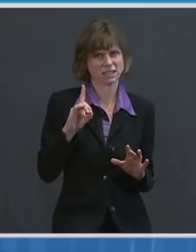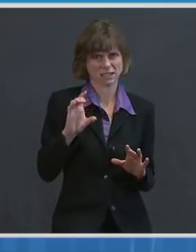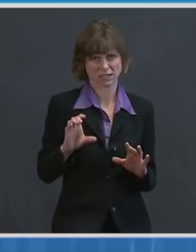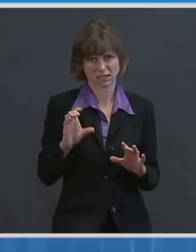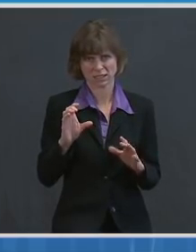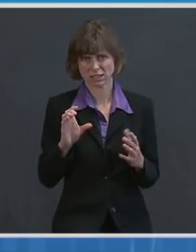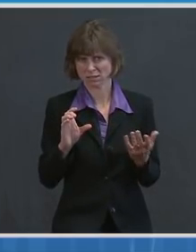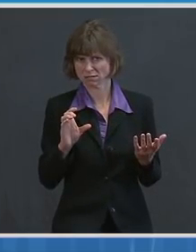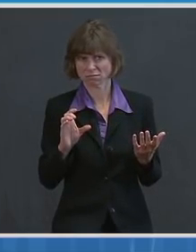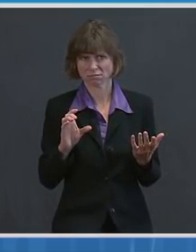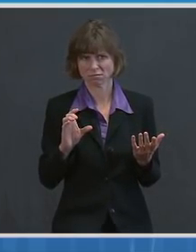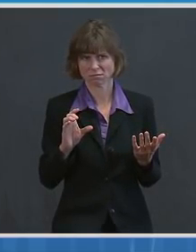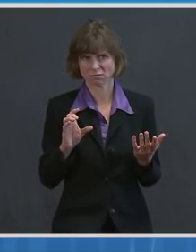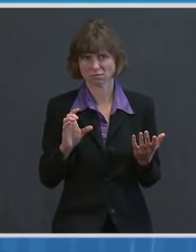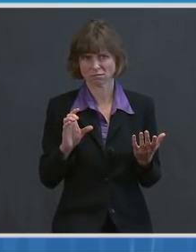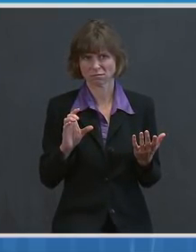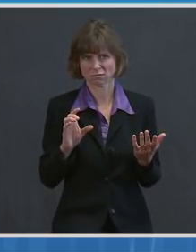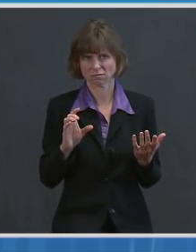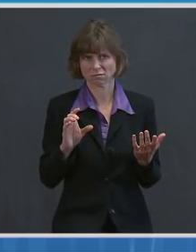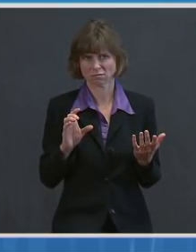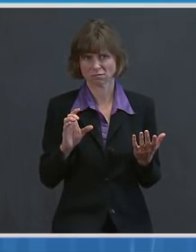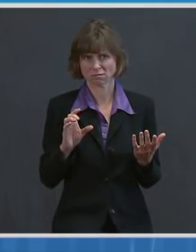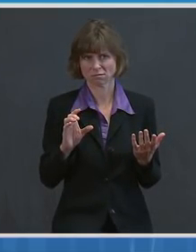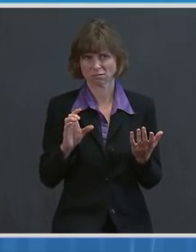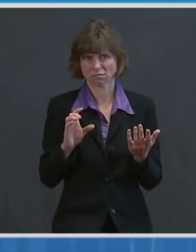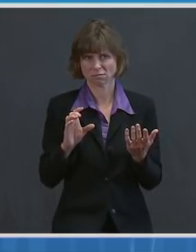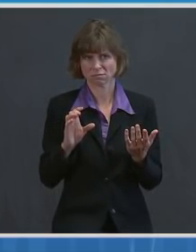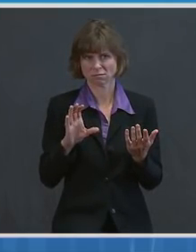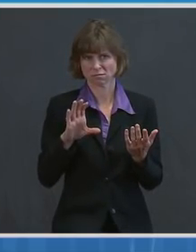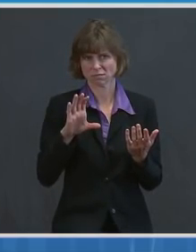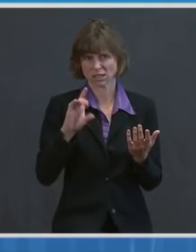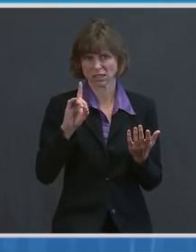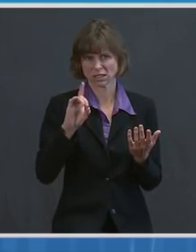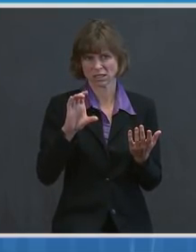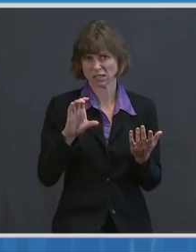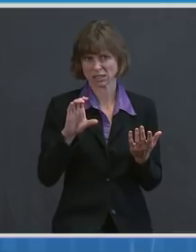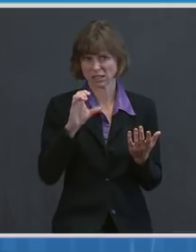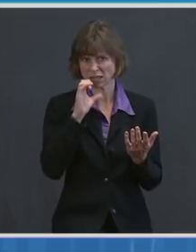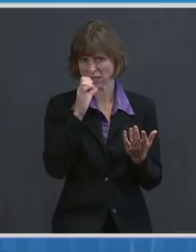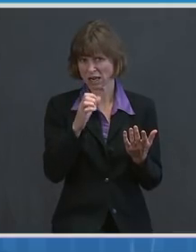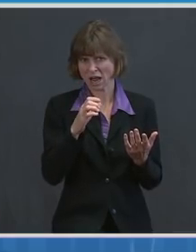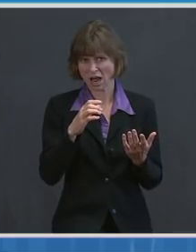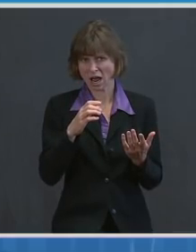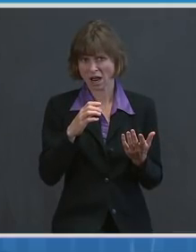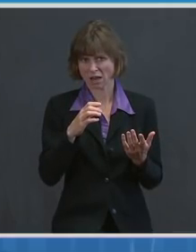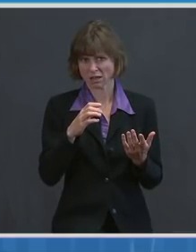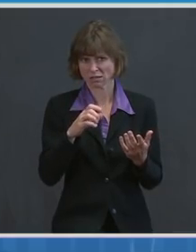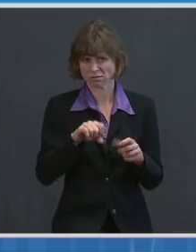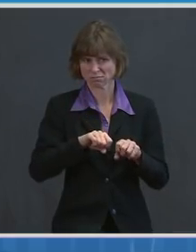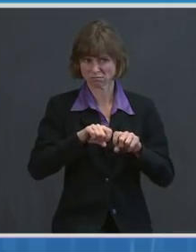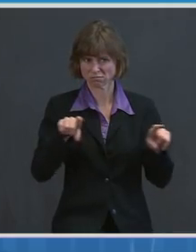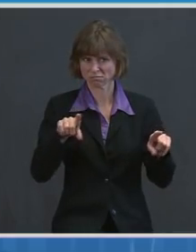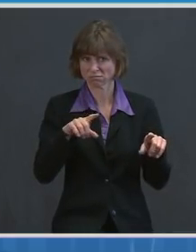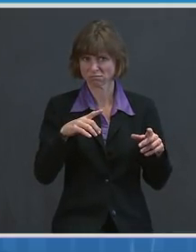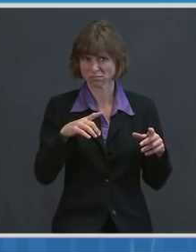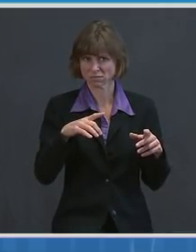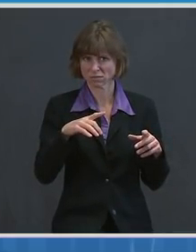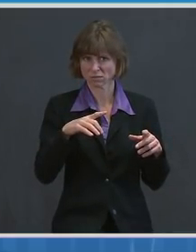what the limiting factor is in CDC not, sort of, putting out guidance to the effect of those who have been fully vaccinated not been -- not having to wear masks